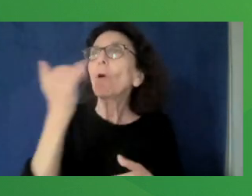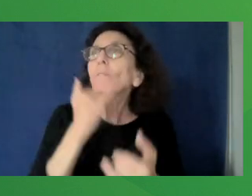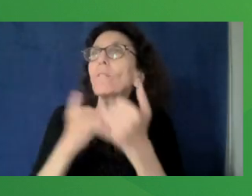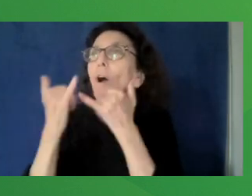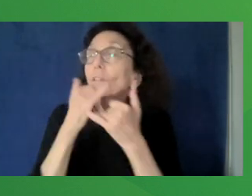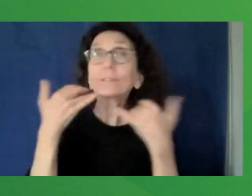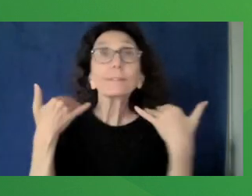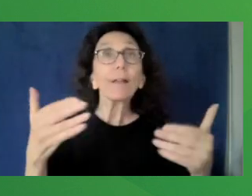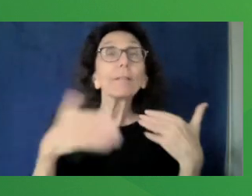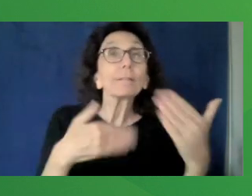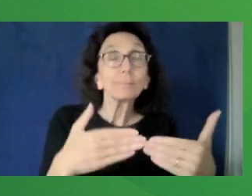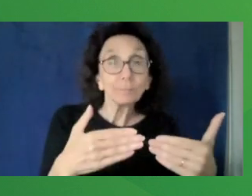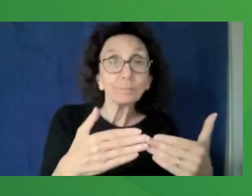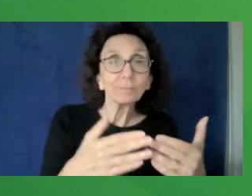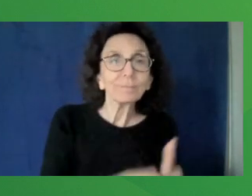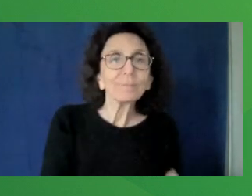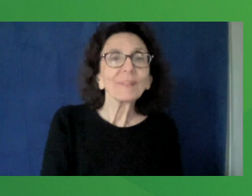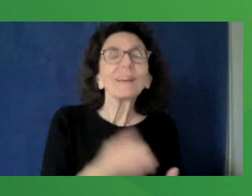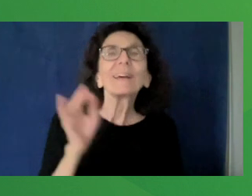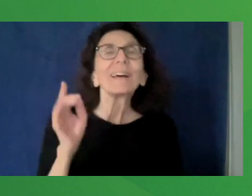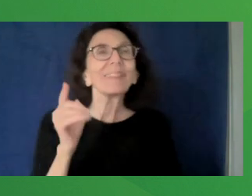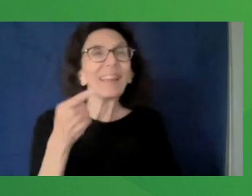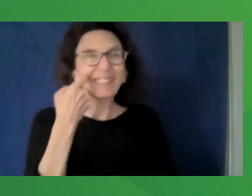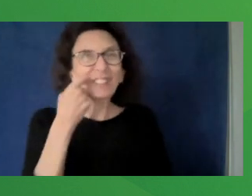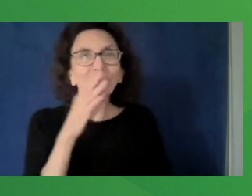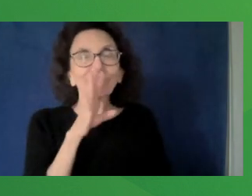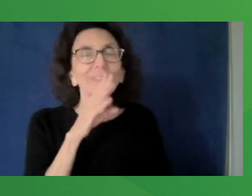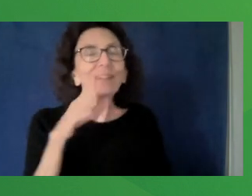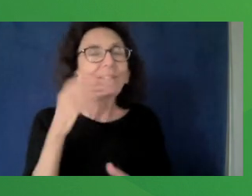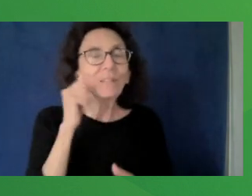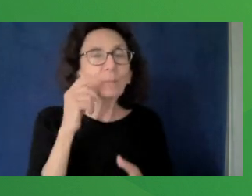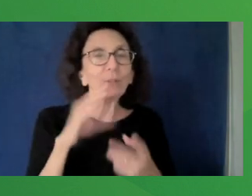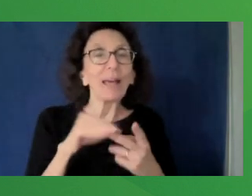And that is also a female student. And this one is one of my favorites, because how she